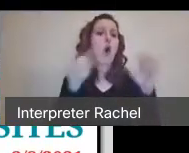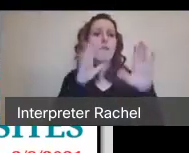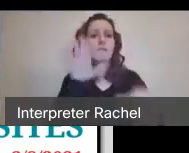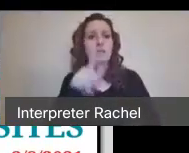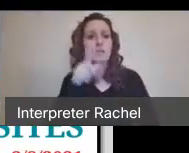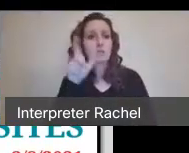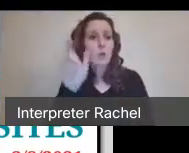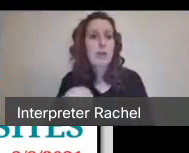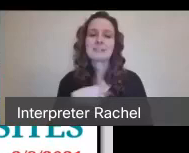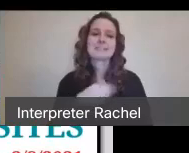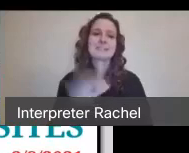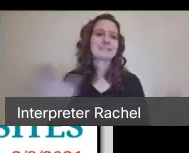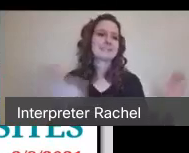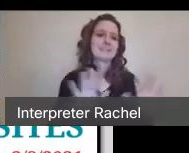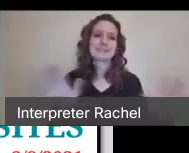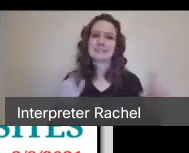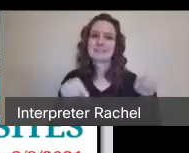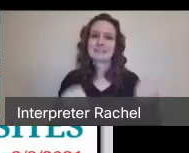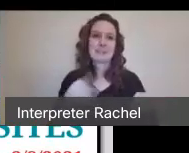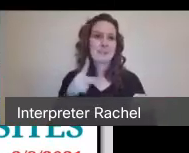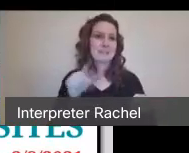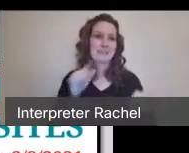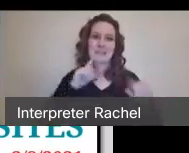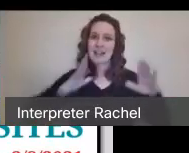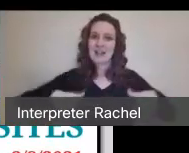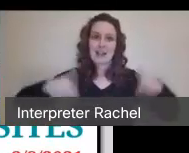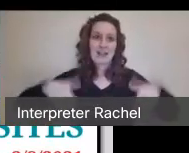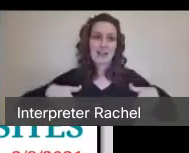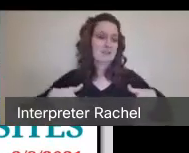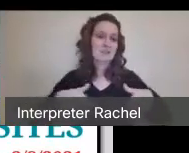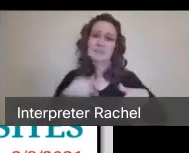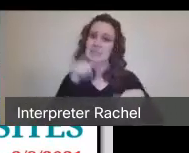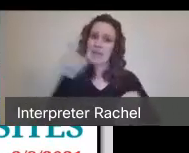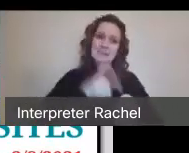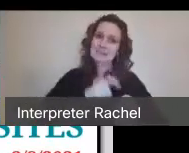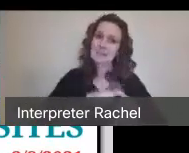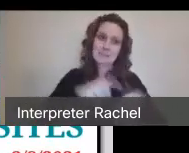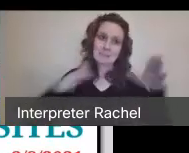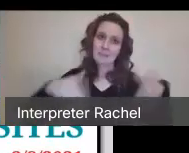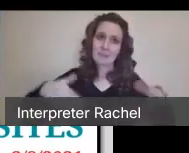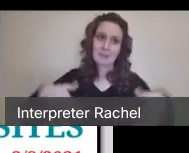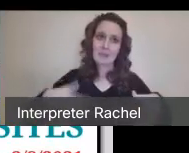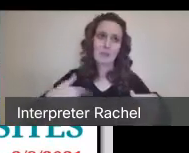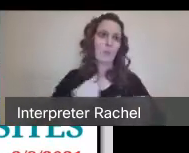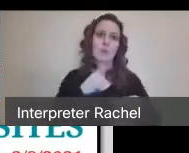We have not done that here in Pennsylvania, nor should we. We are not in a place where it